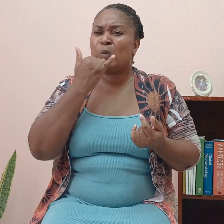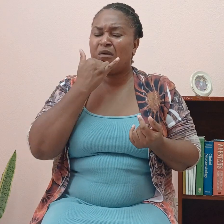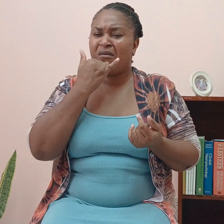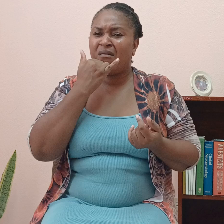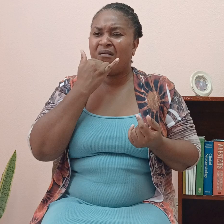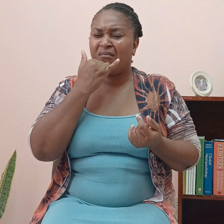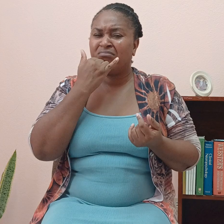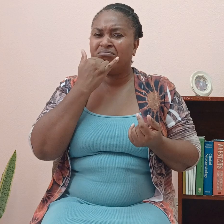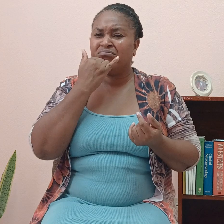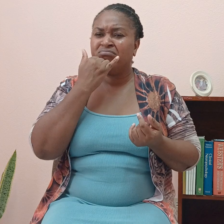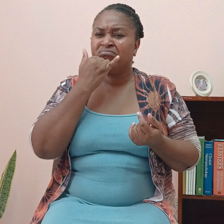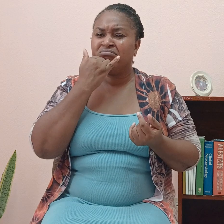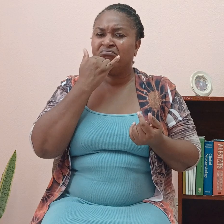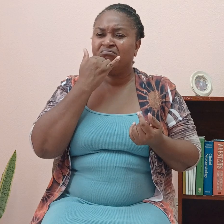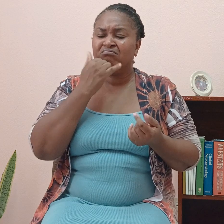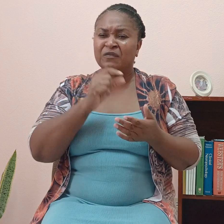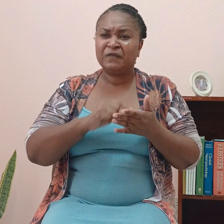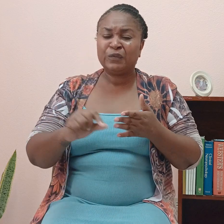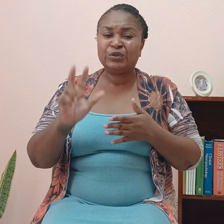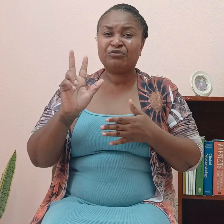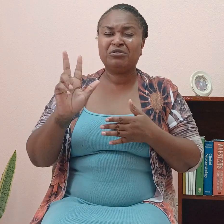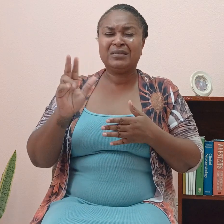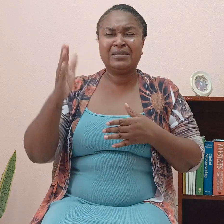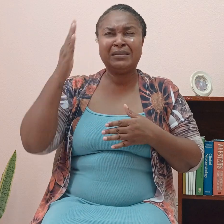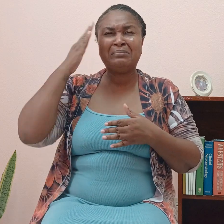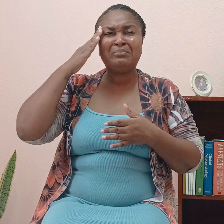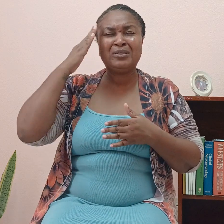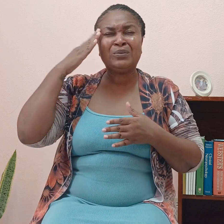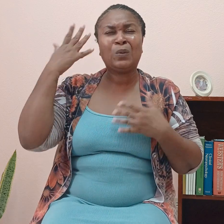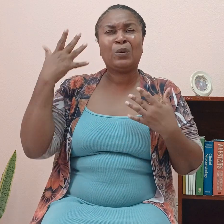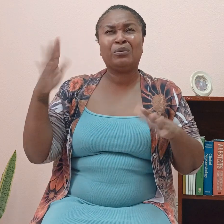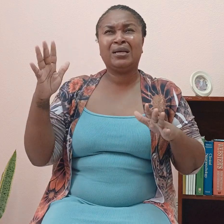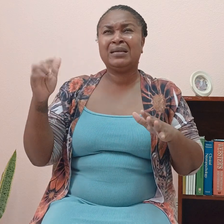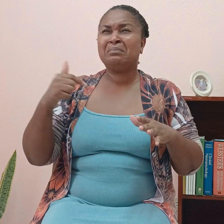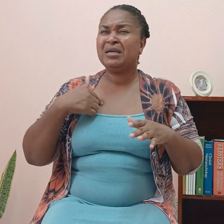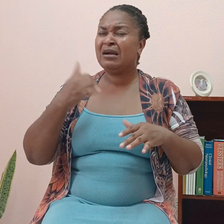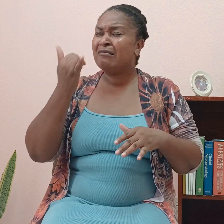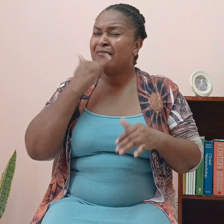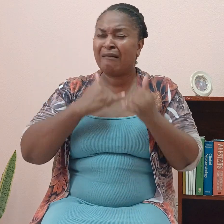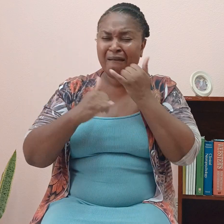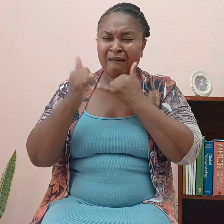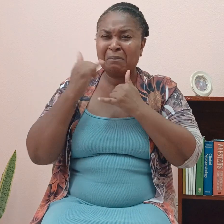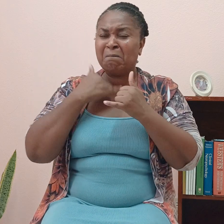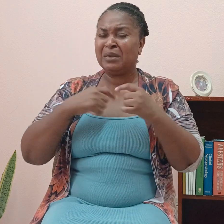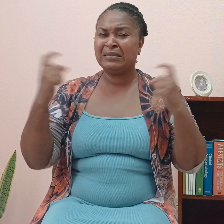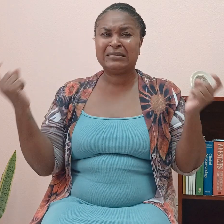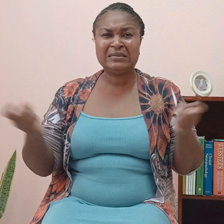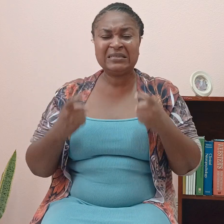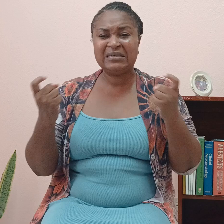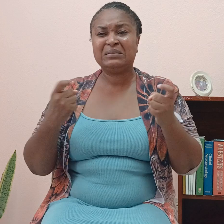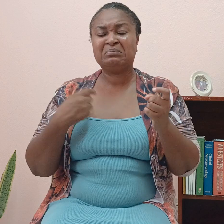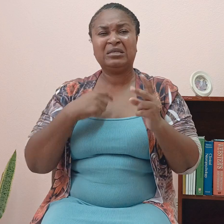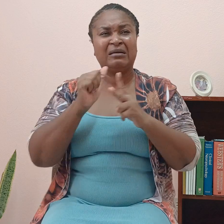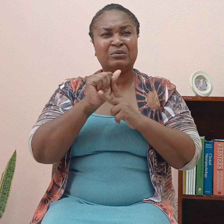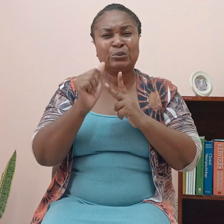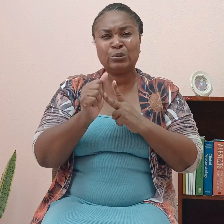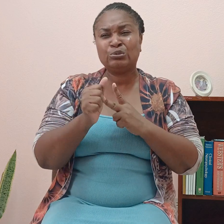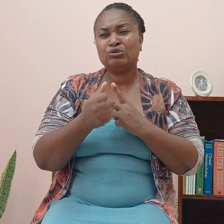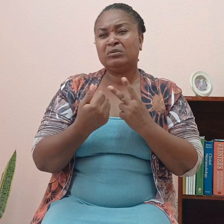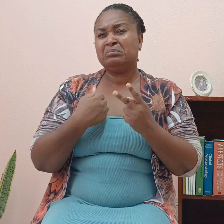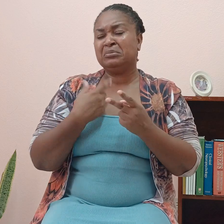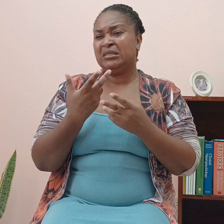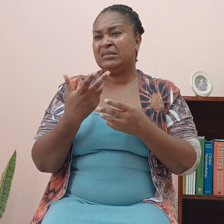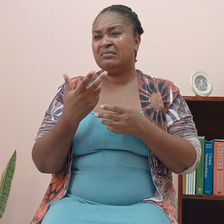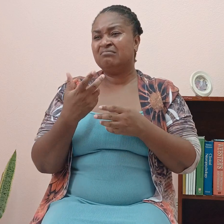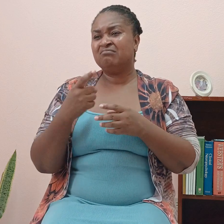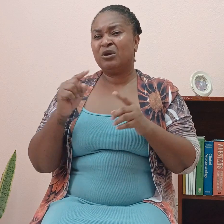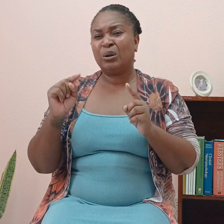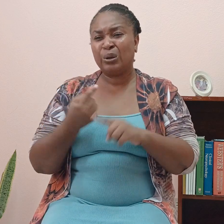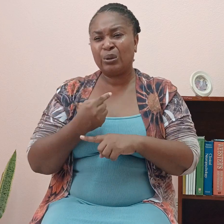3 For I know my transgressions, and my sin is always before me.